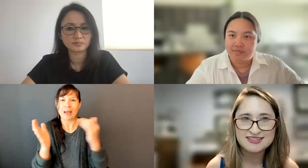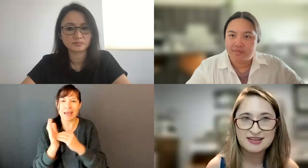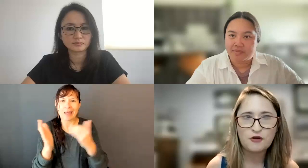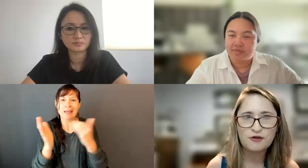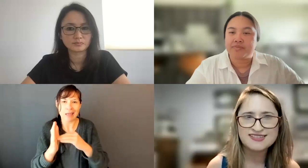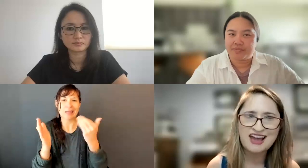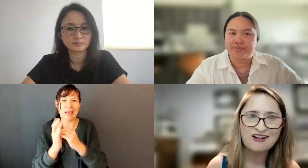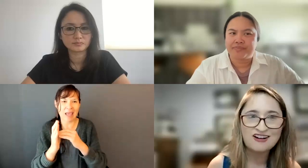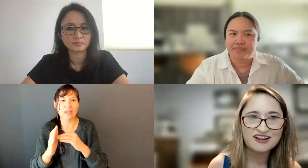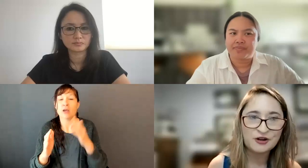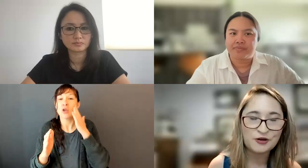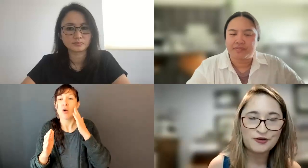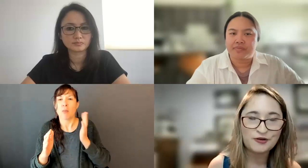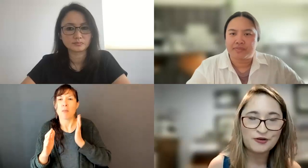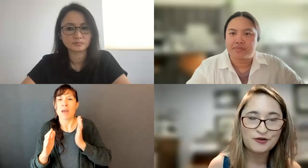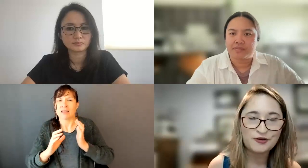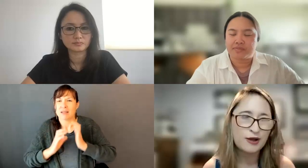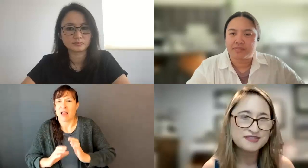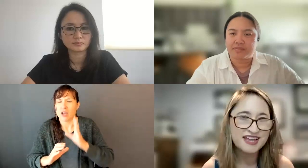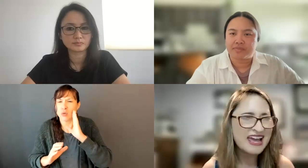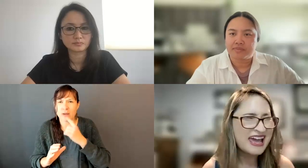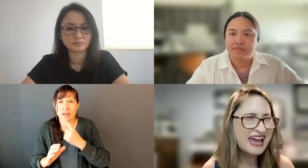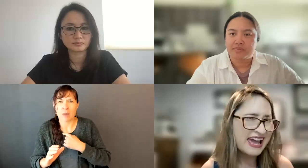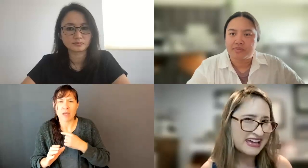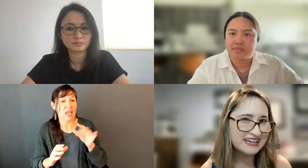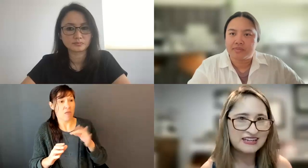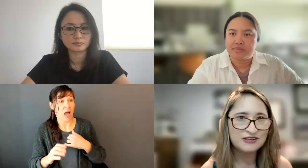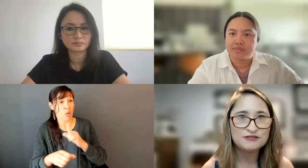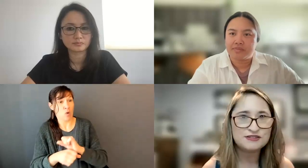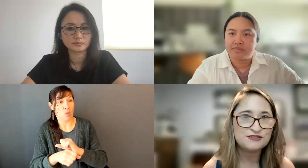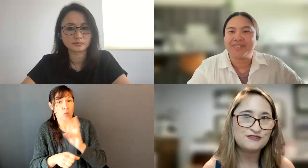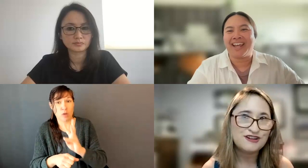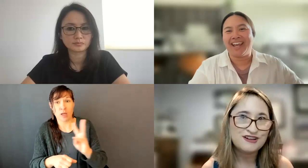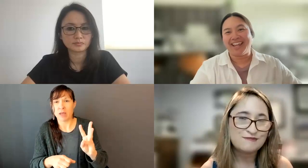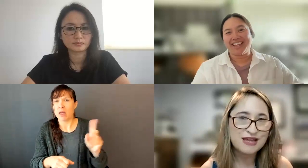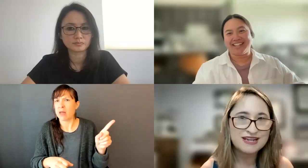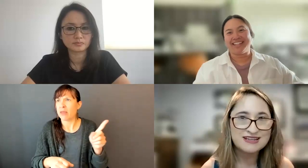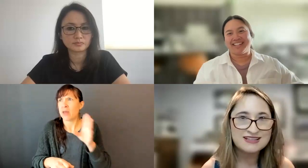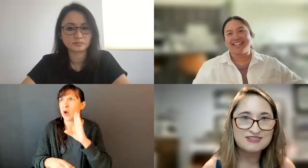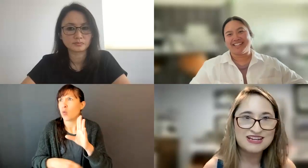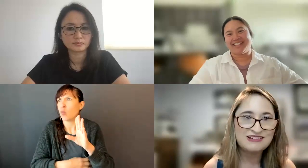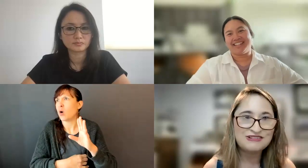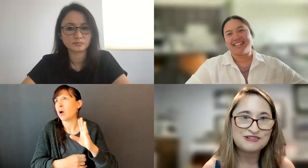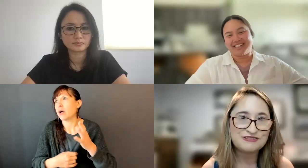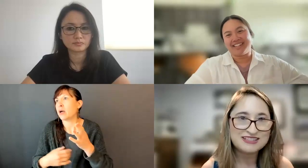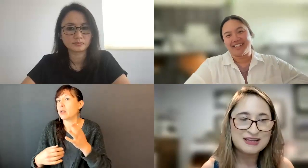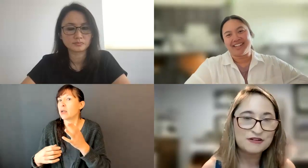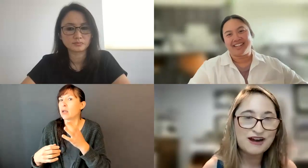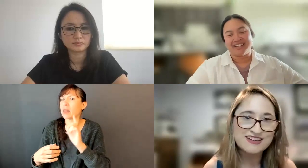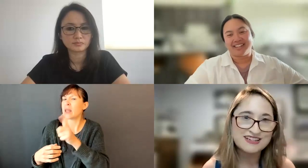they would always tack on, you know, if I was working on a website, "Hey, can you do maintenance?" Or "Can you do these couple of graphics?"